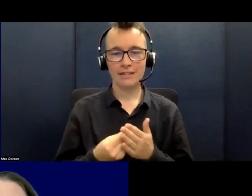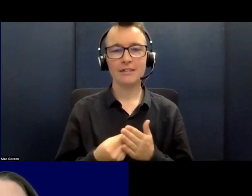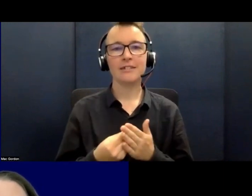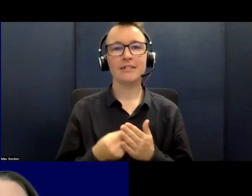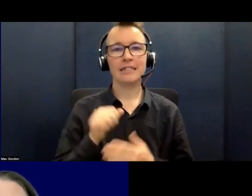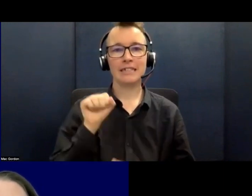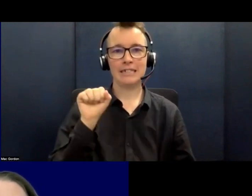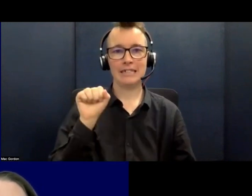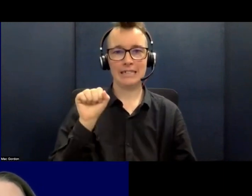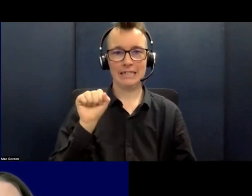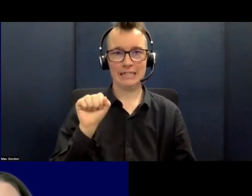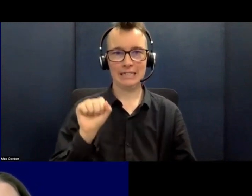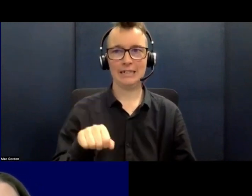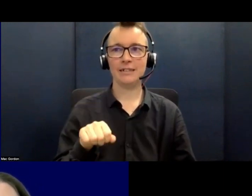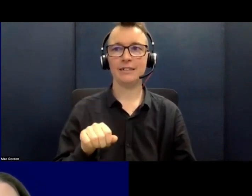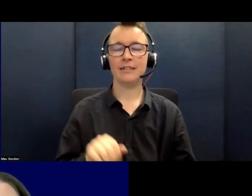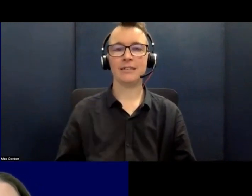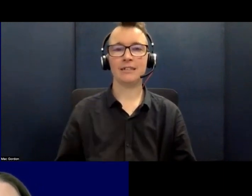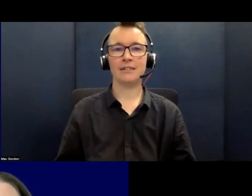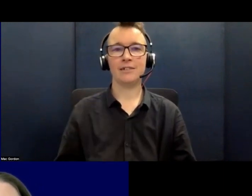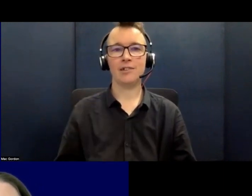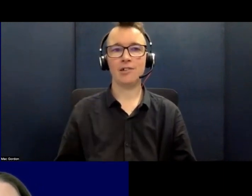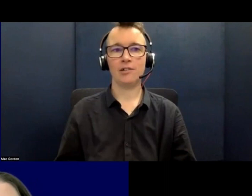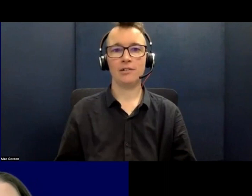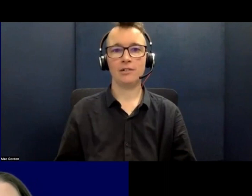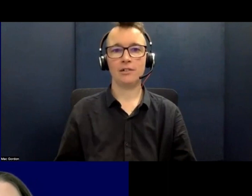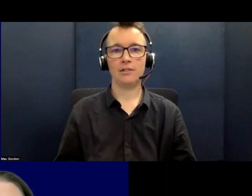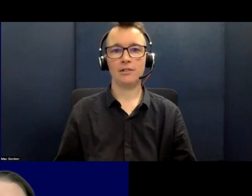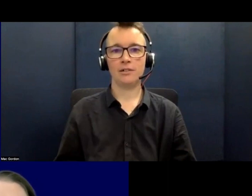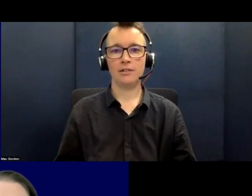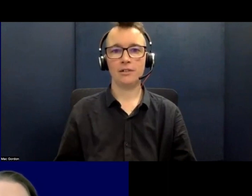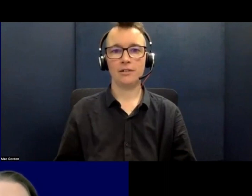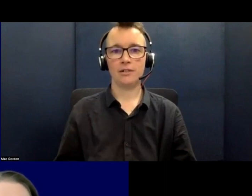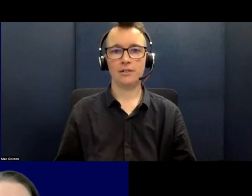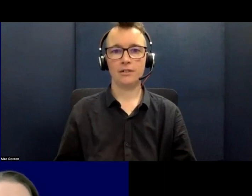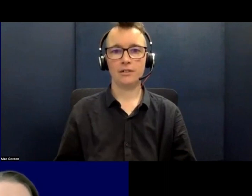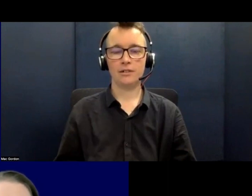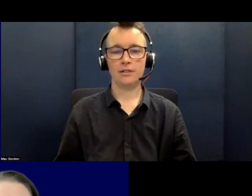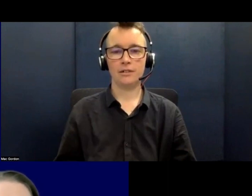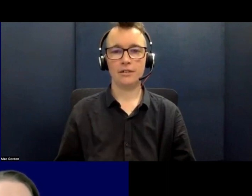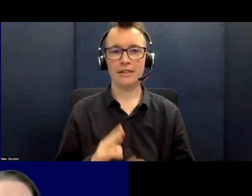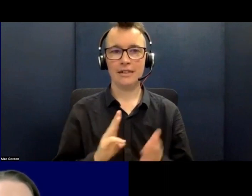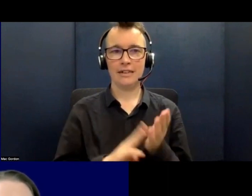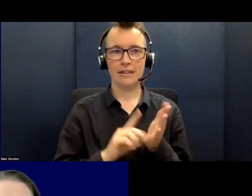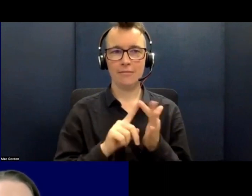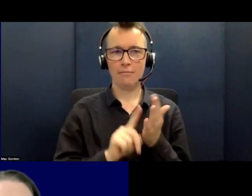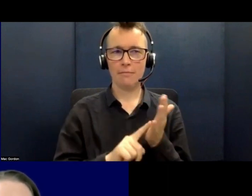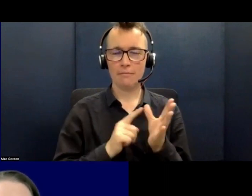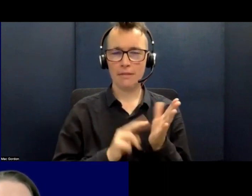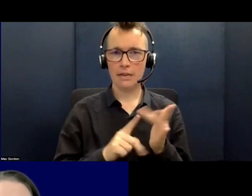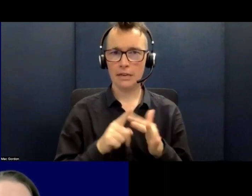[Melanie] And some orthoptists work in hospitals too?